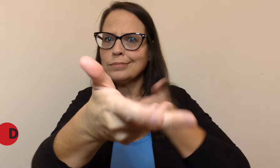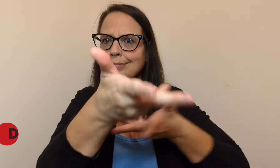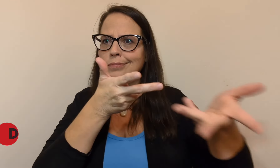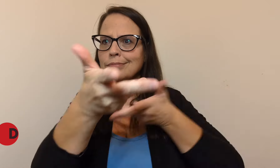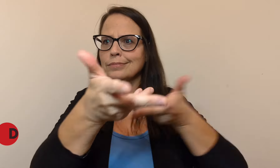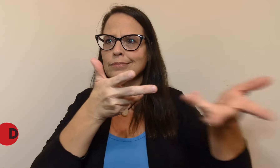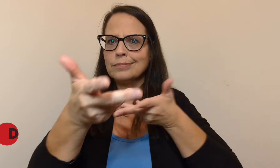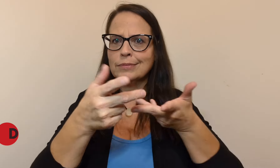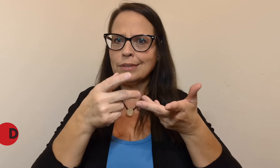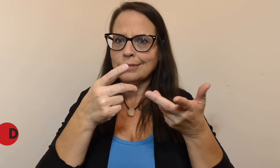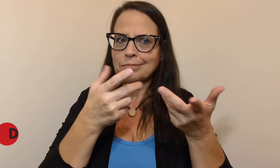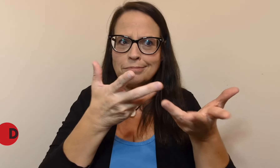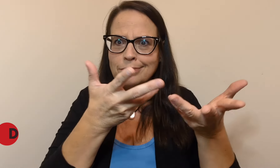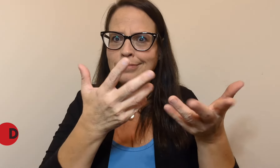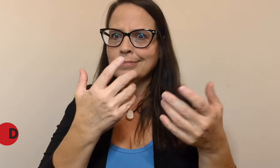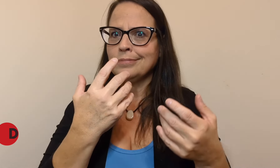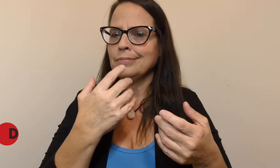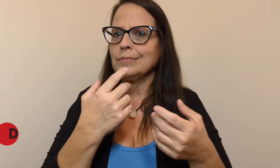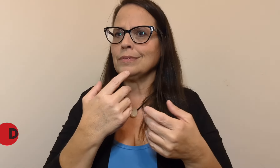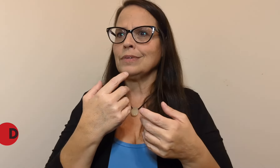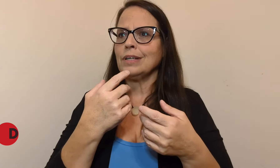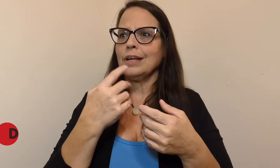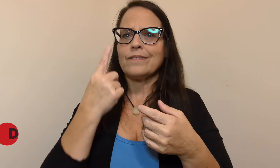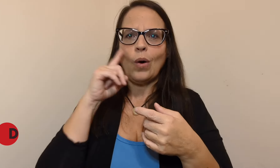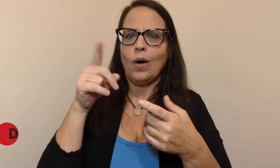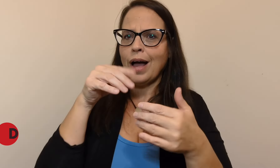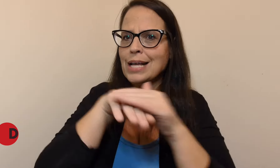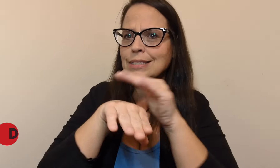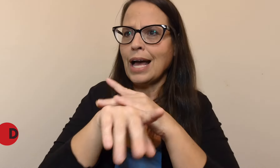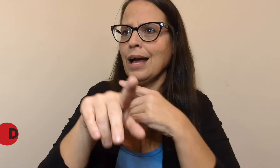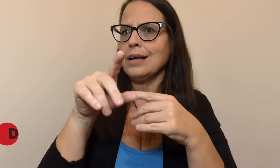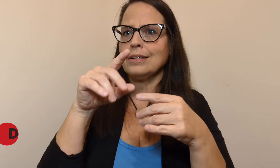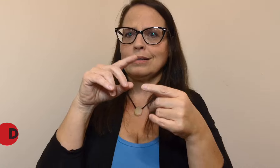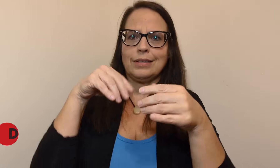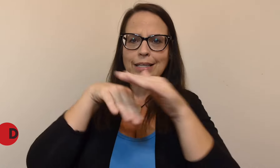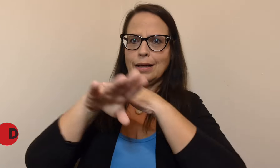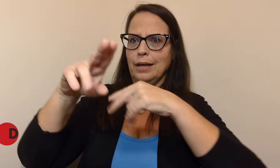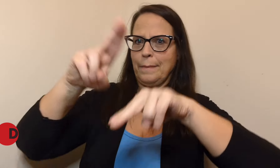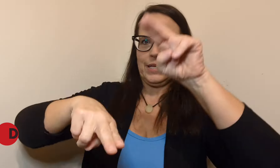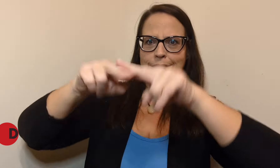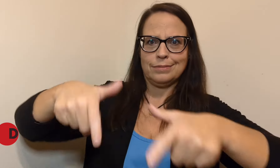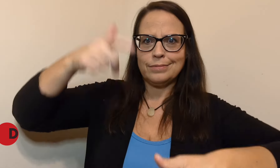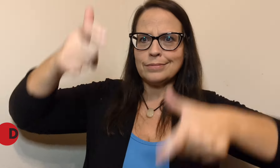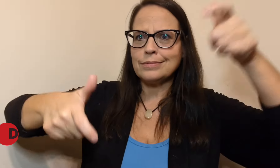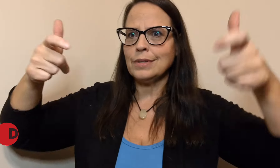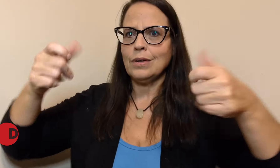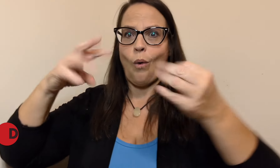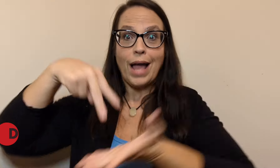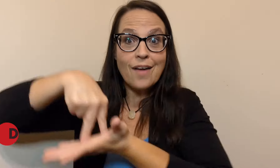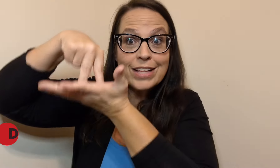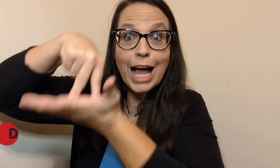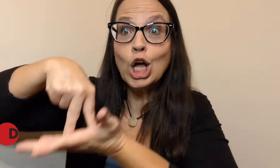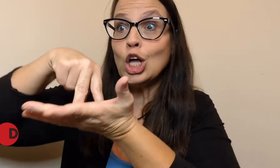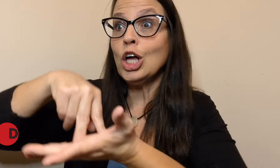capabilities for access to physical buildings or in elevators,